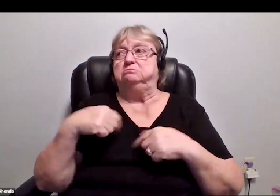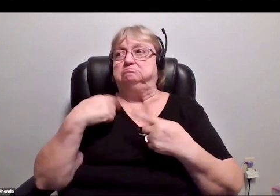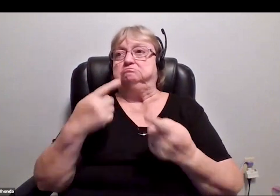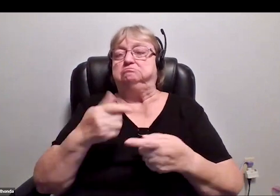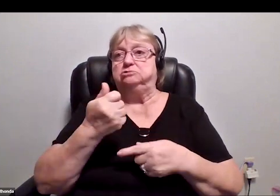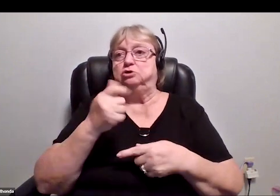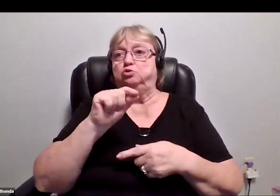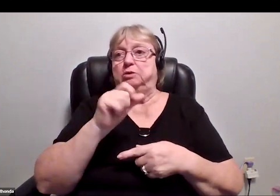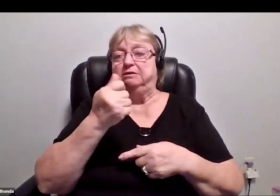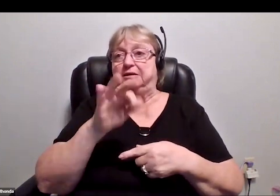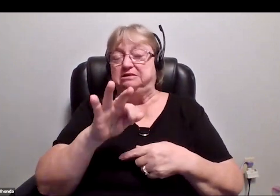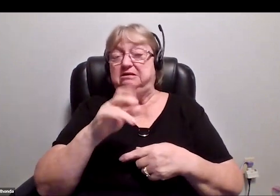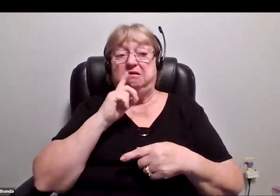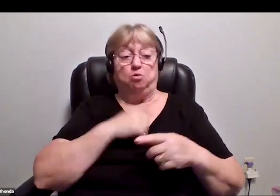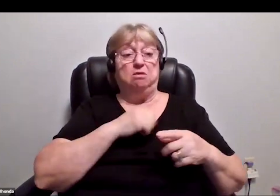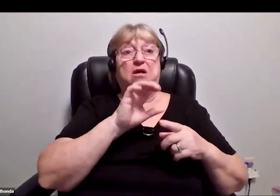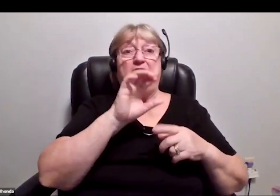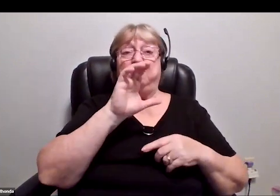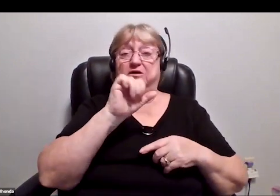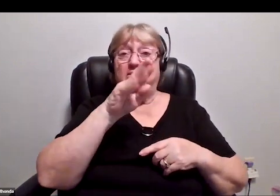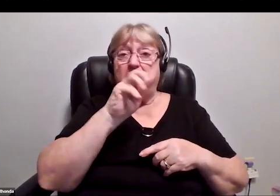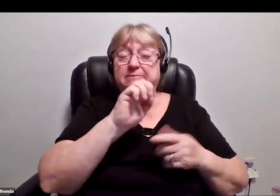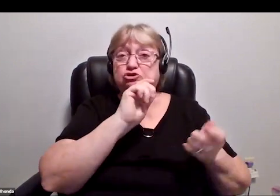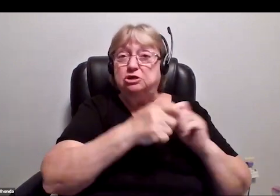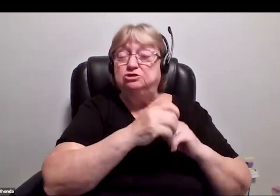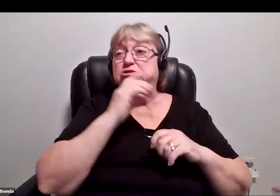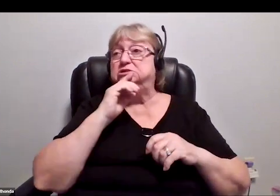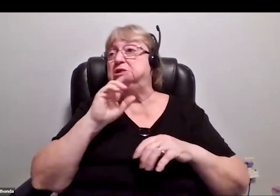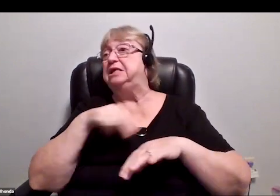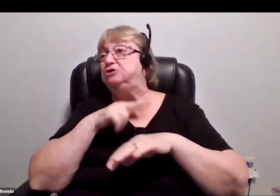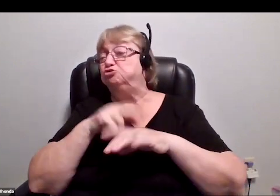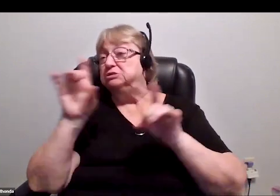and natural disaster and new viruses that will pop up along the way.